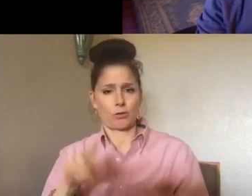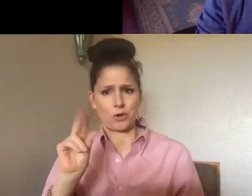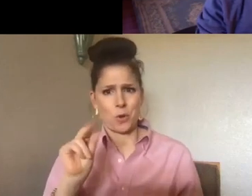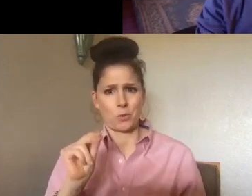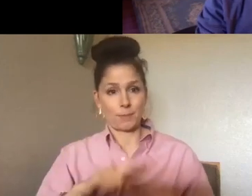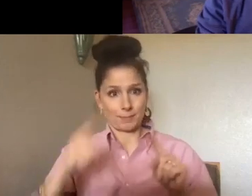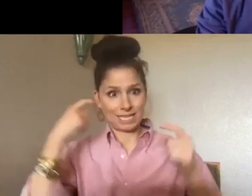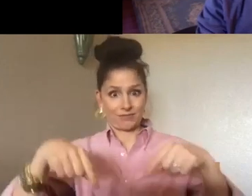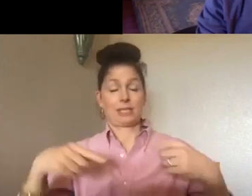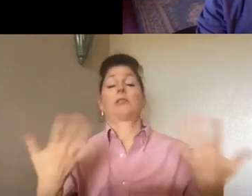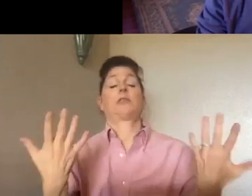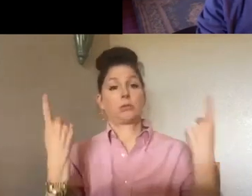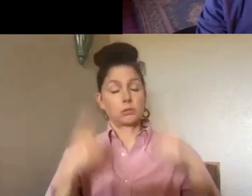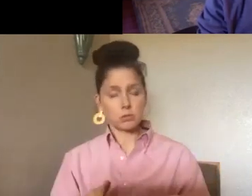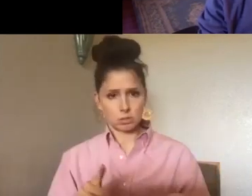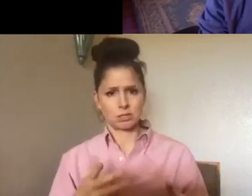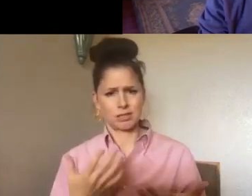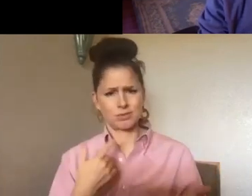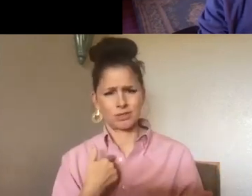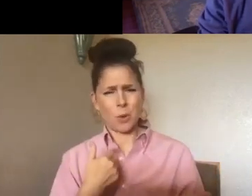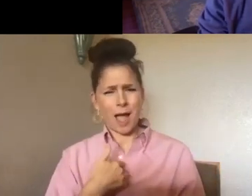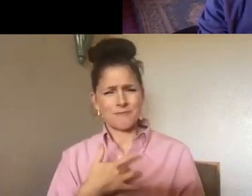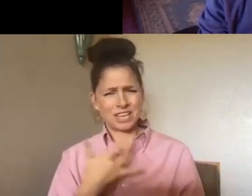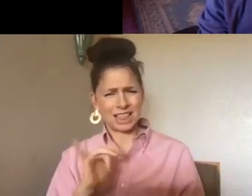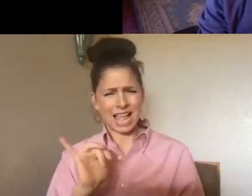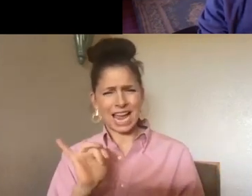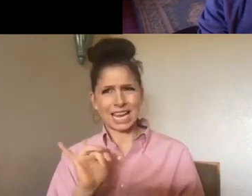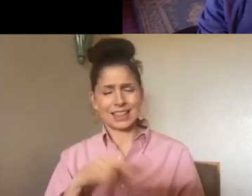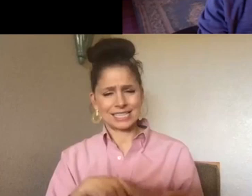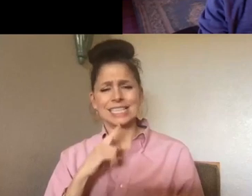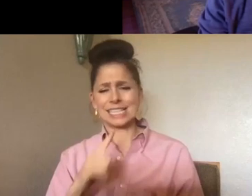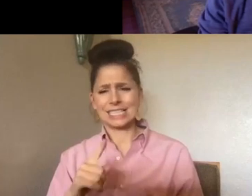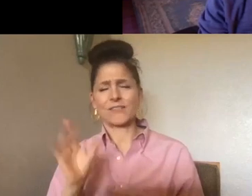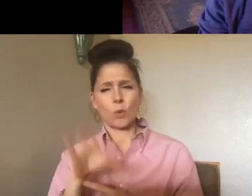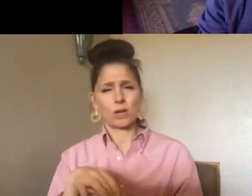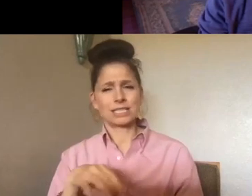So it's strange how things happen, and I feel like it's very